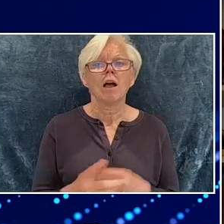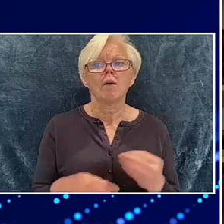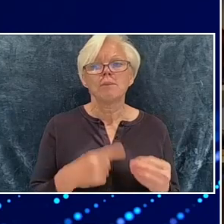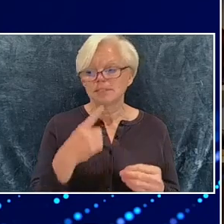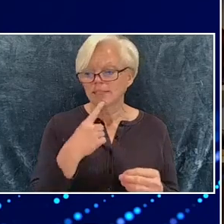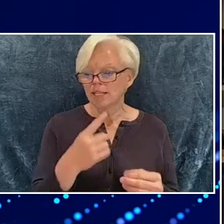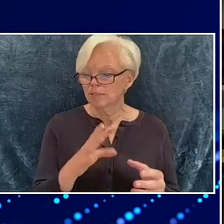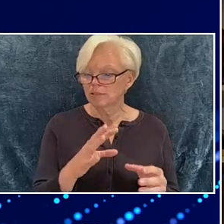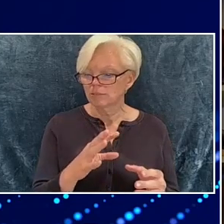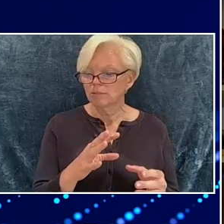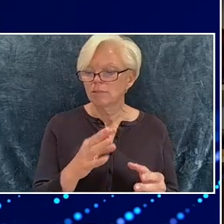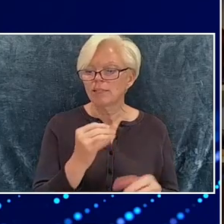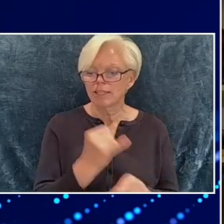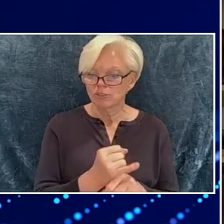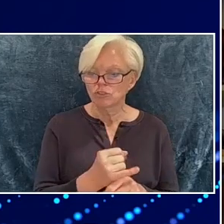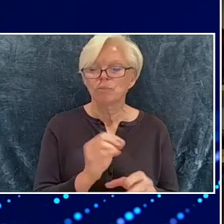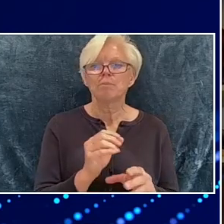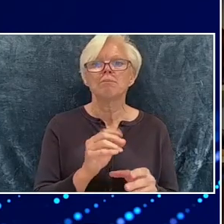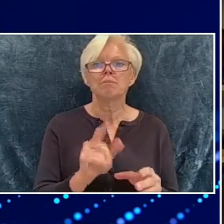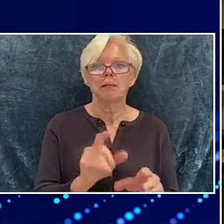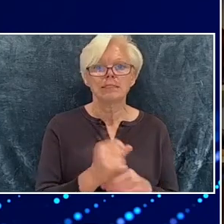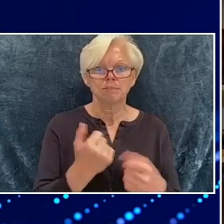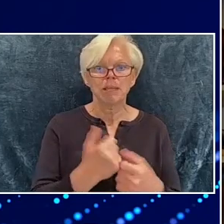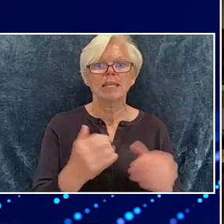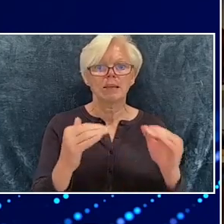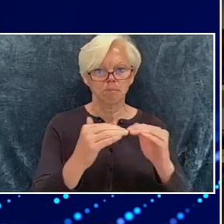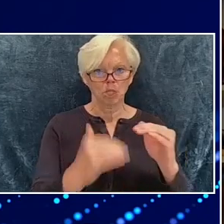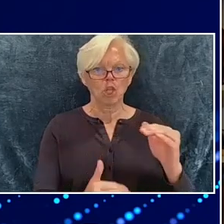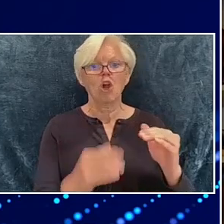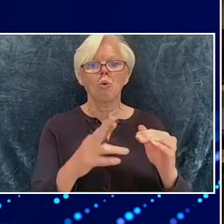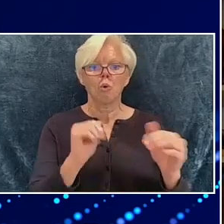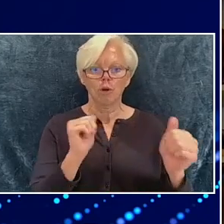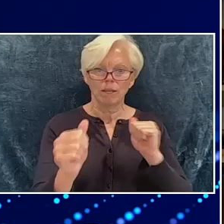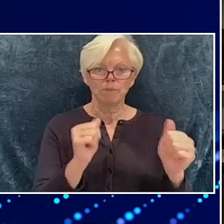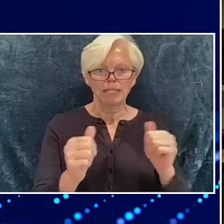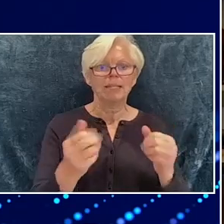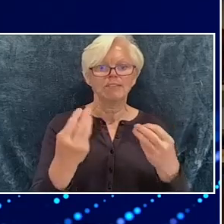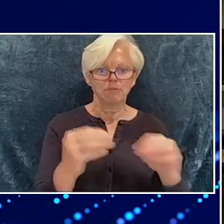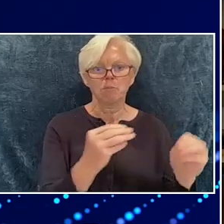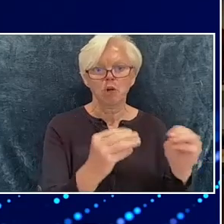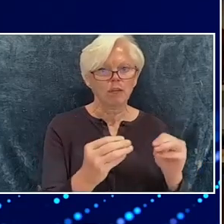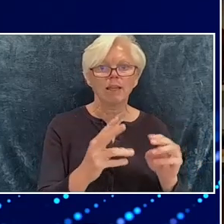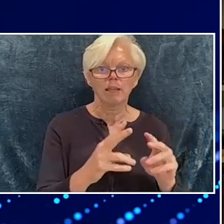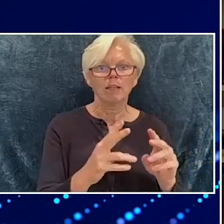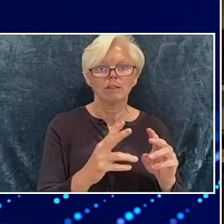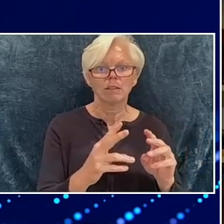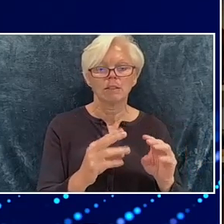supplies available to students at below or competitive market rates, I think, and